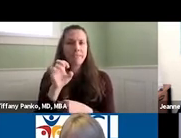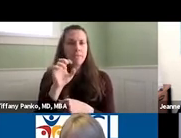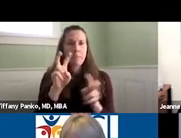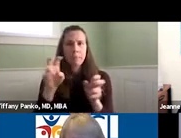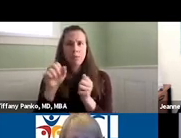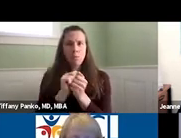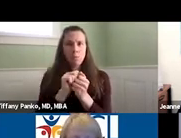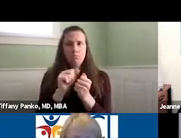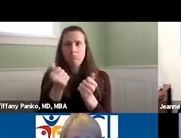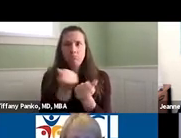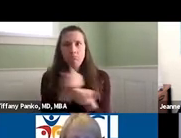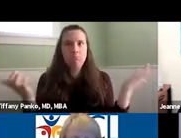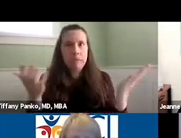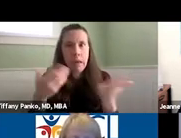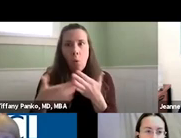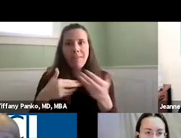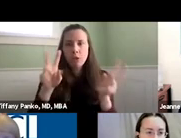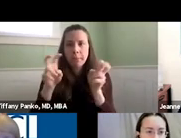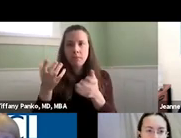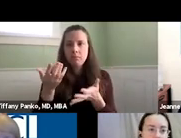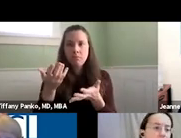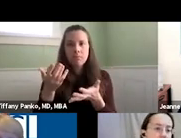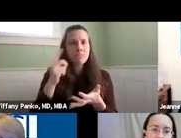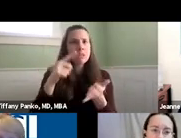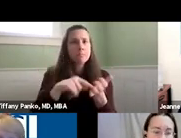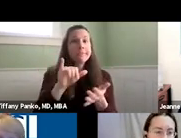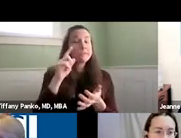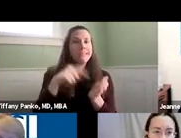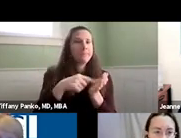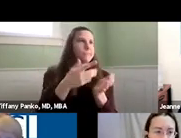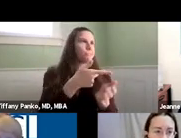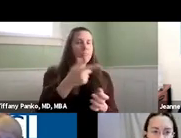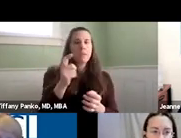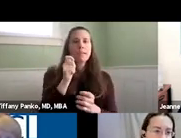be naturally interwoven with everything else that is being covered in the curriculum just